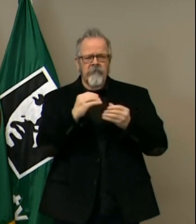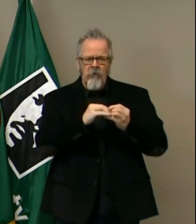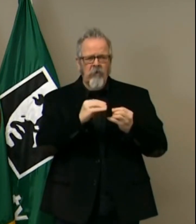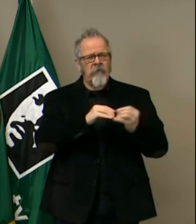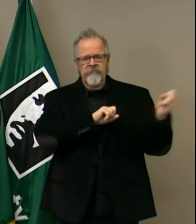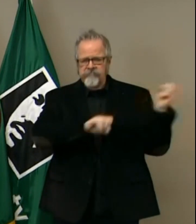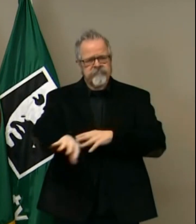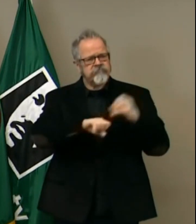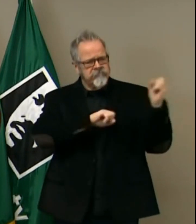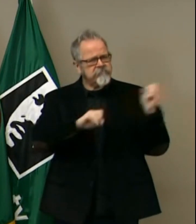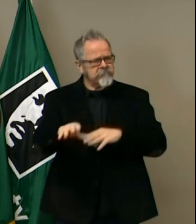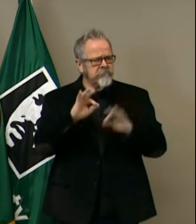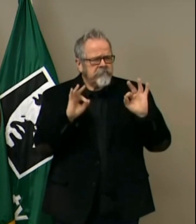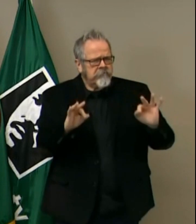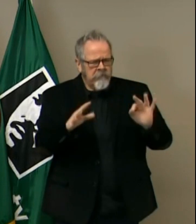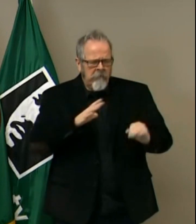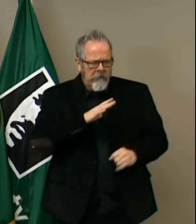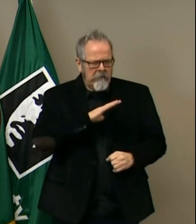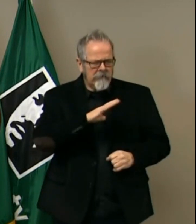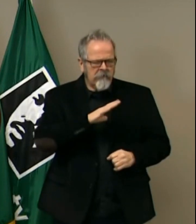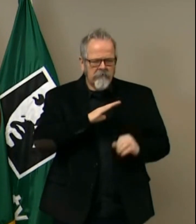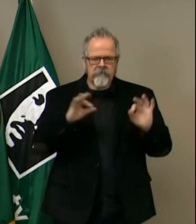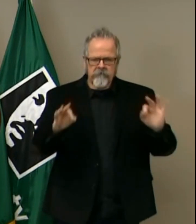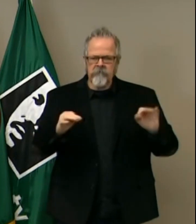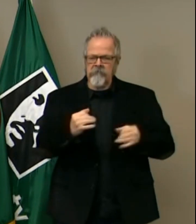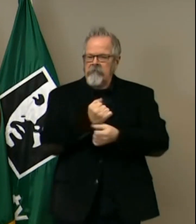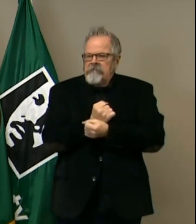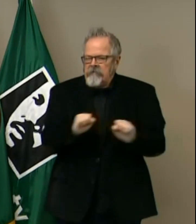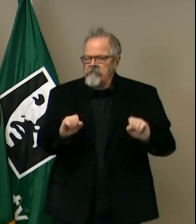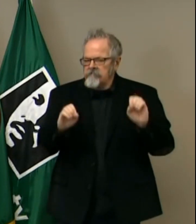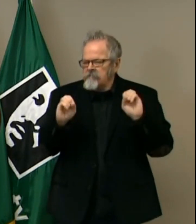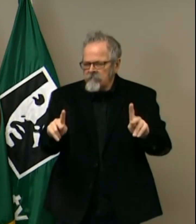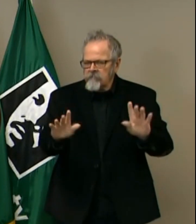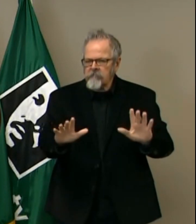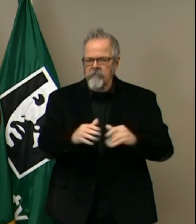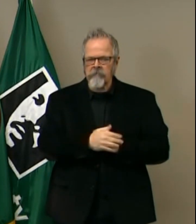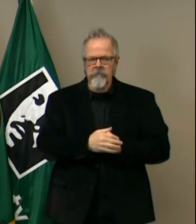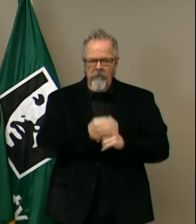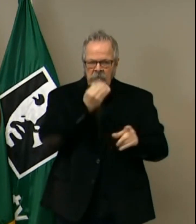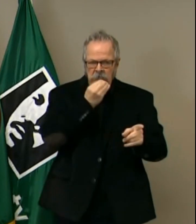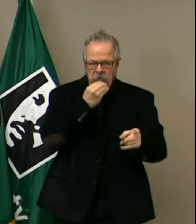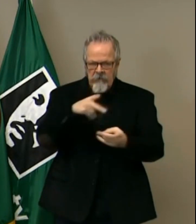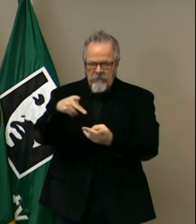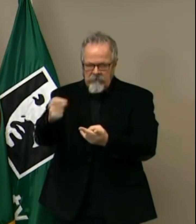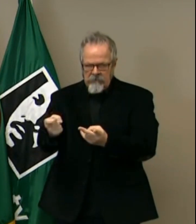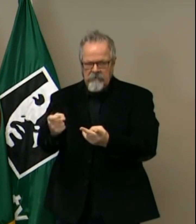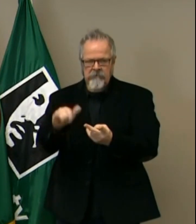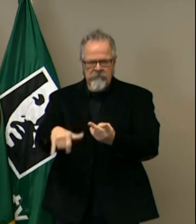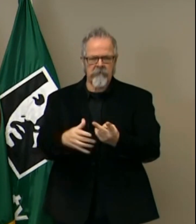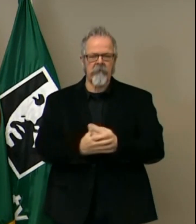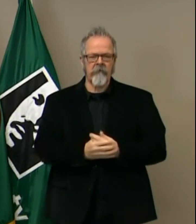this together and we don't want to stress the supply chain unnecessarily so